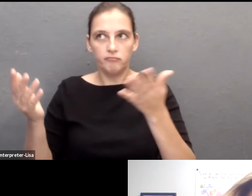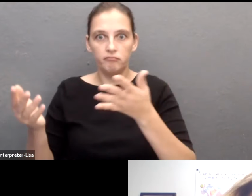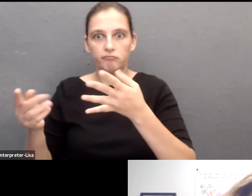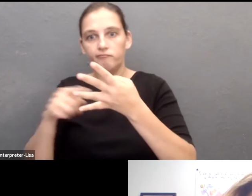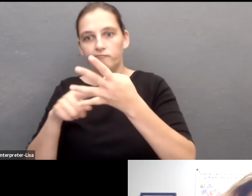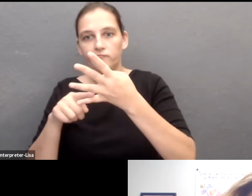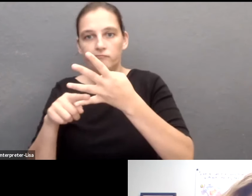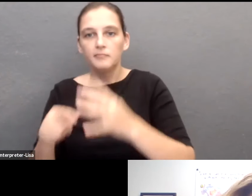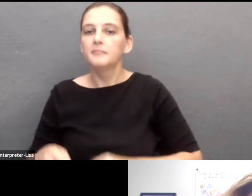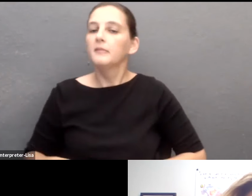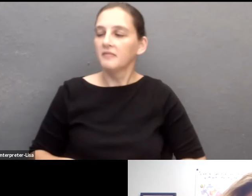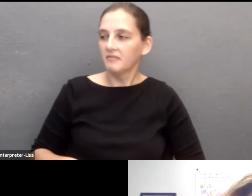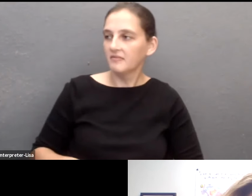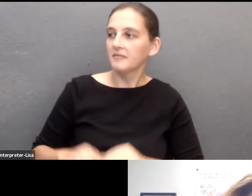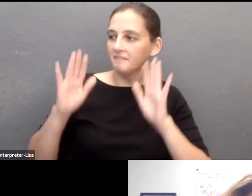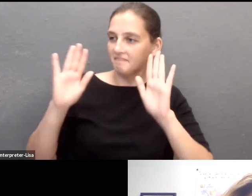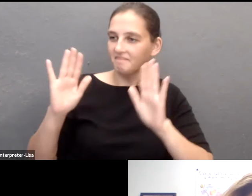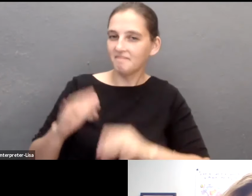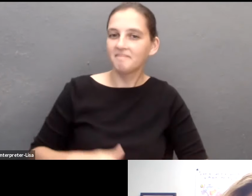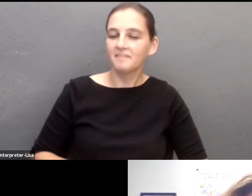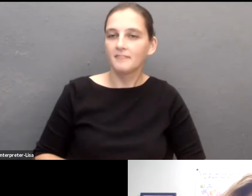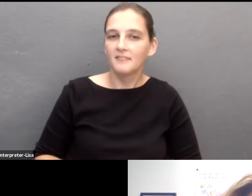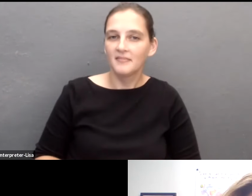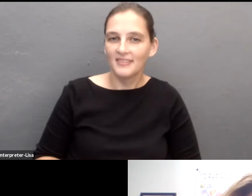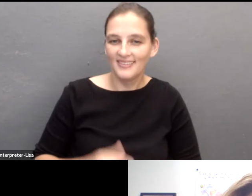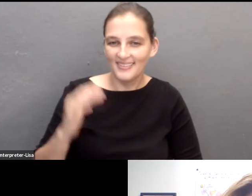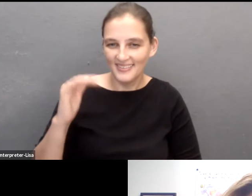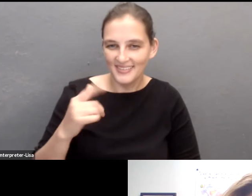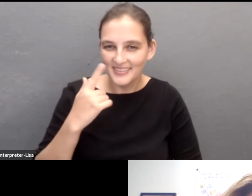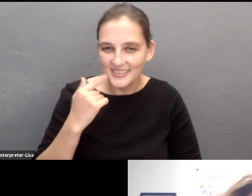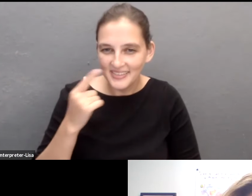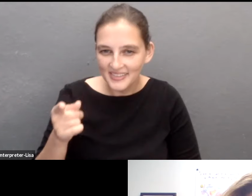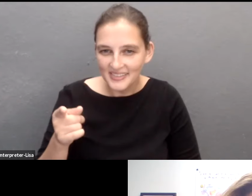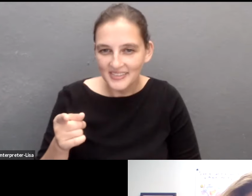Matt Norris: Okay great. And this is a maybe a lot of people can relate